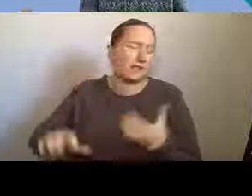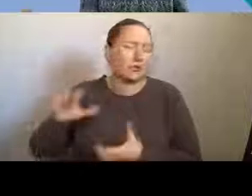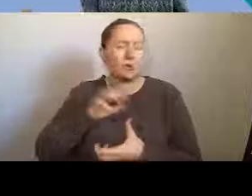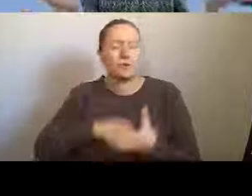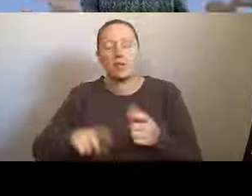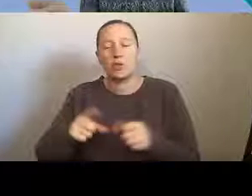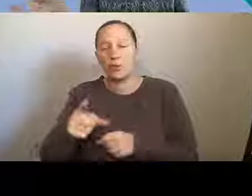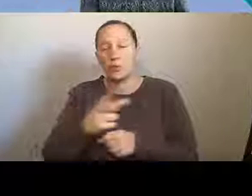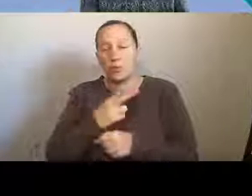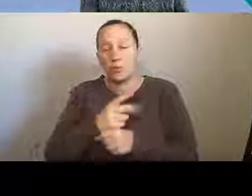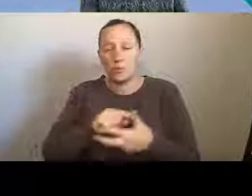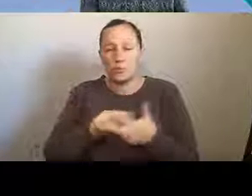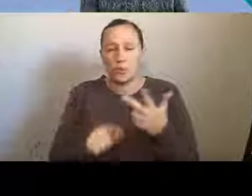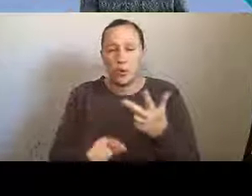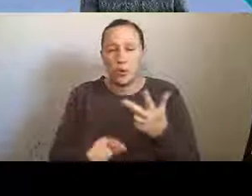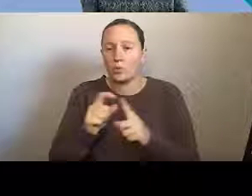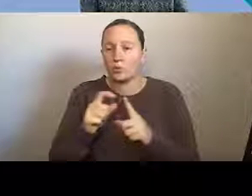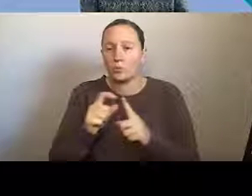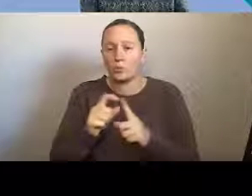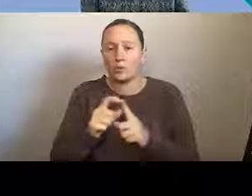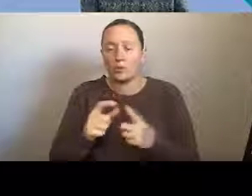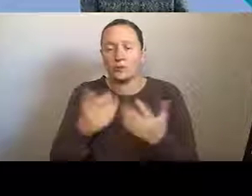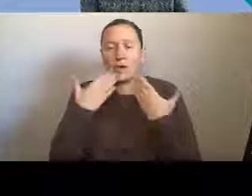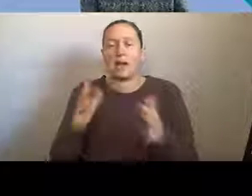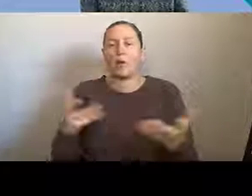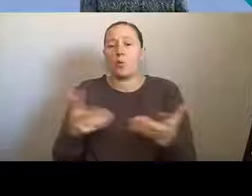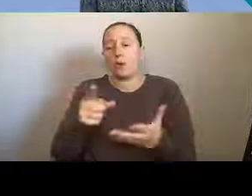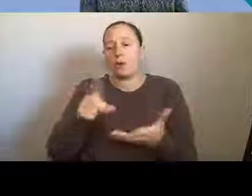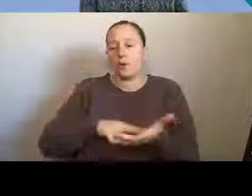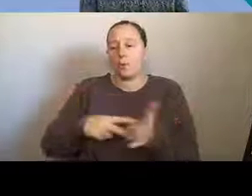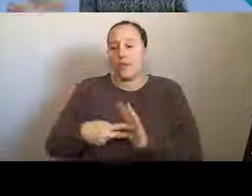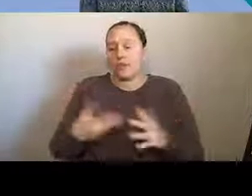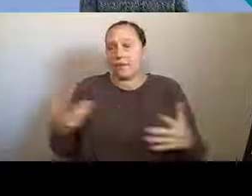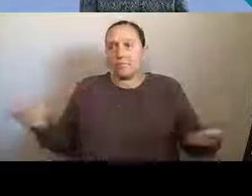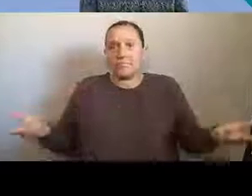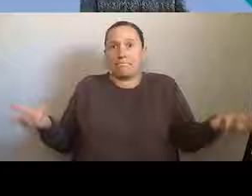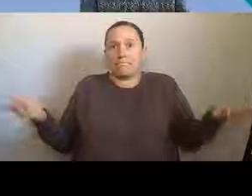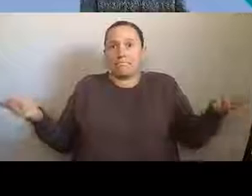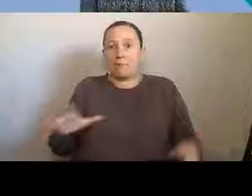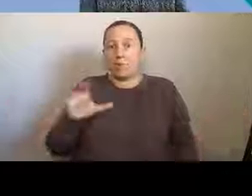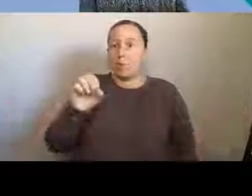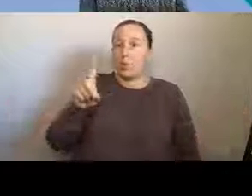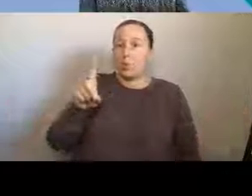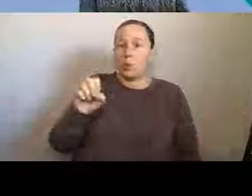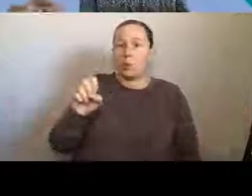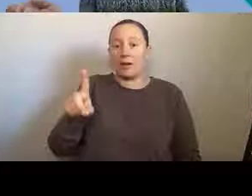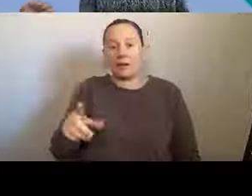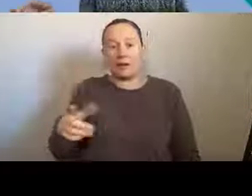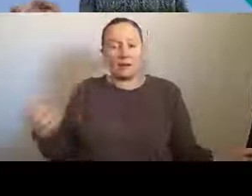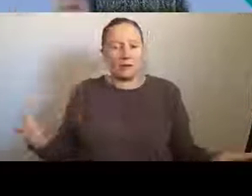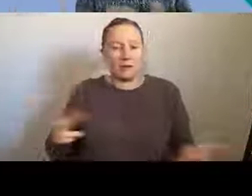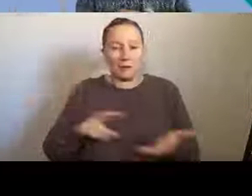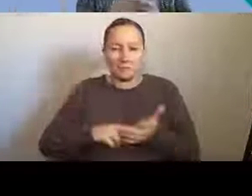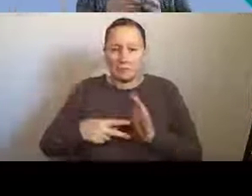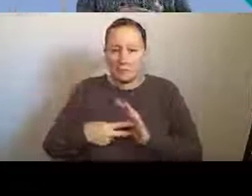I actually don't know what you mean. So when you say coded, does it mean that okay,